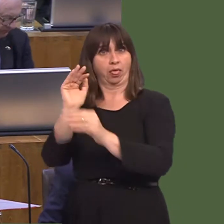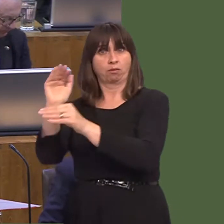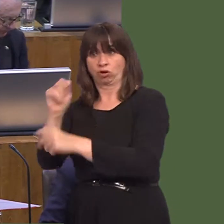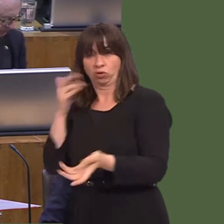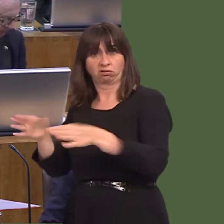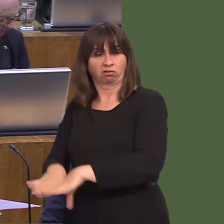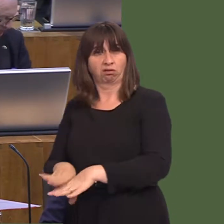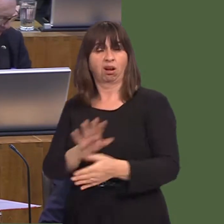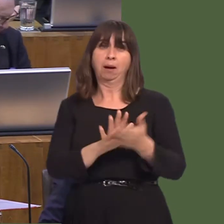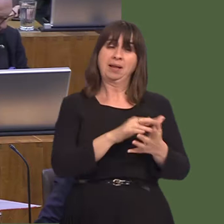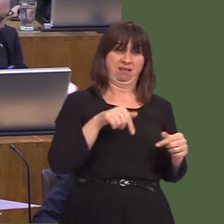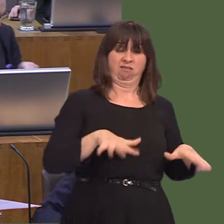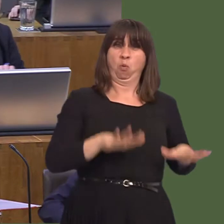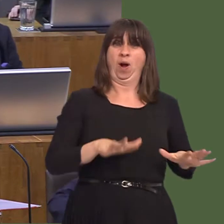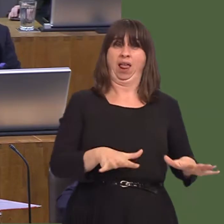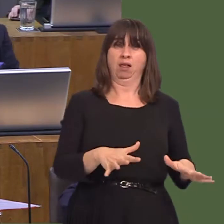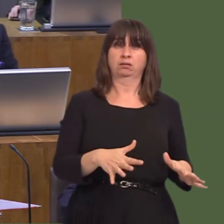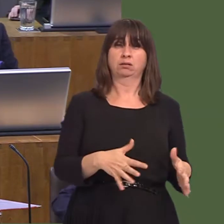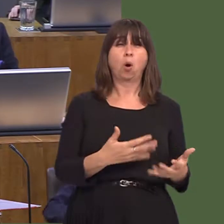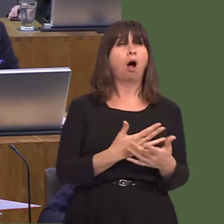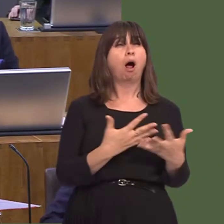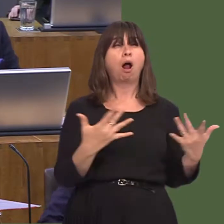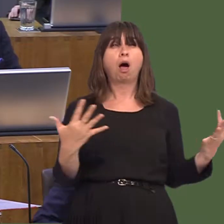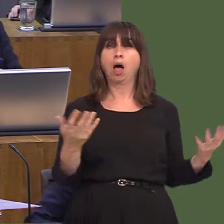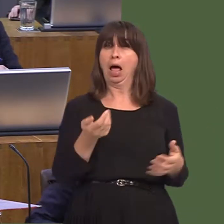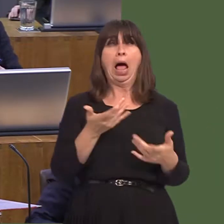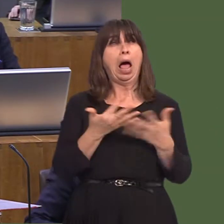That's, effectively, full employment in terms of economics, which is why, of course, there's